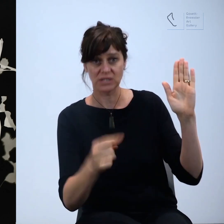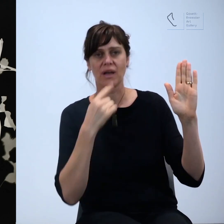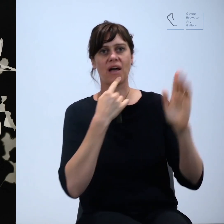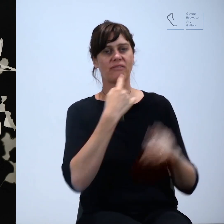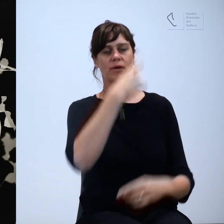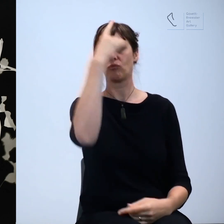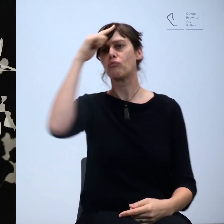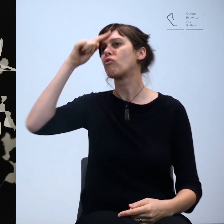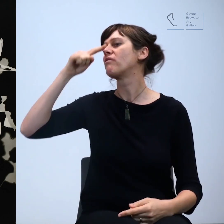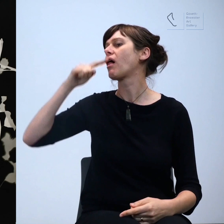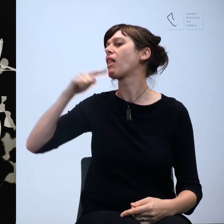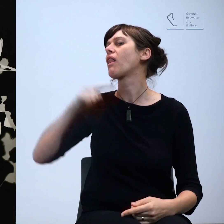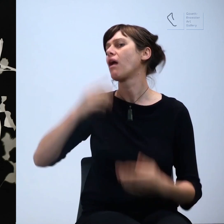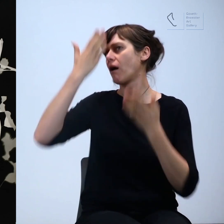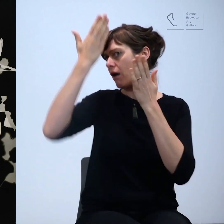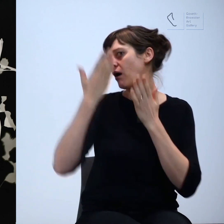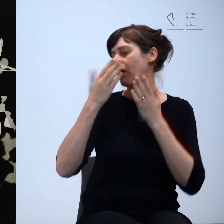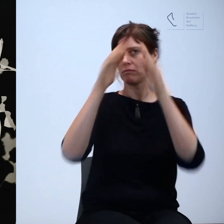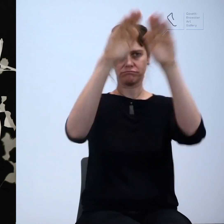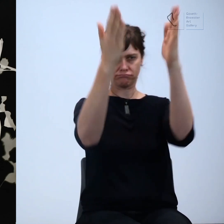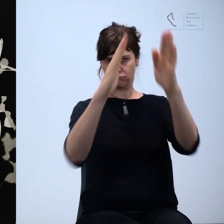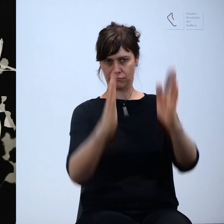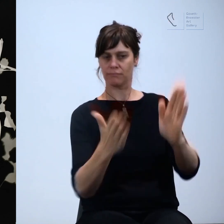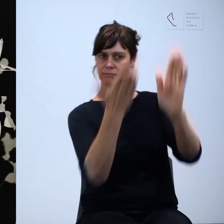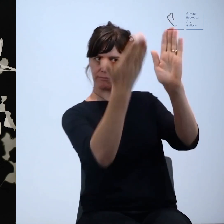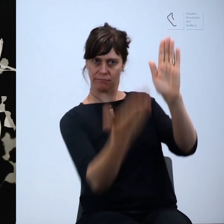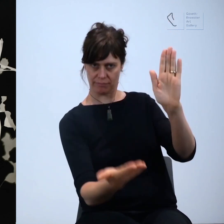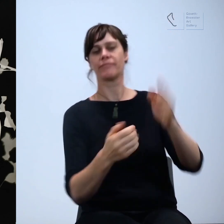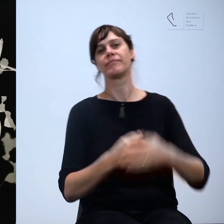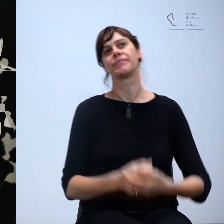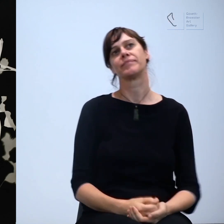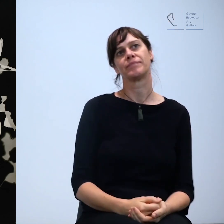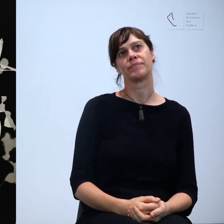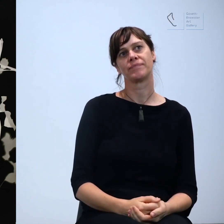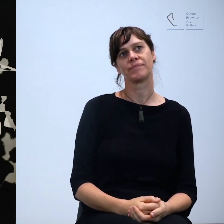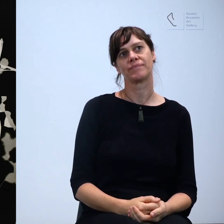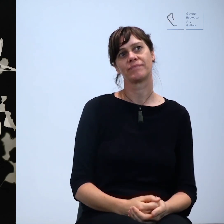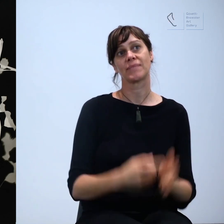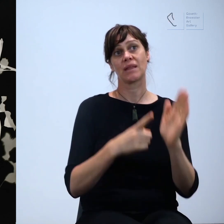The result, once the image had been fixed , was a profile view of the subject.